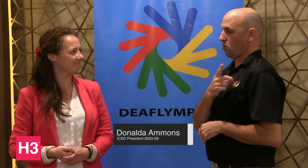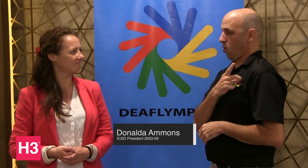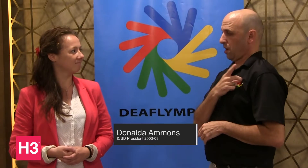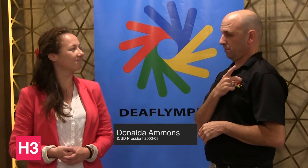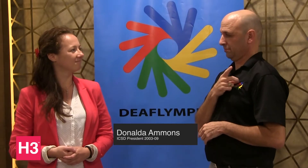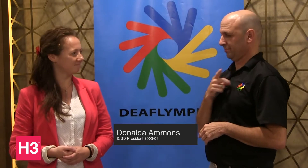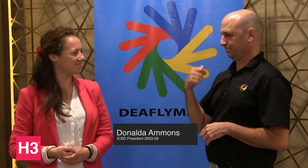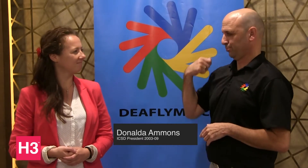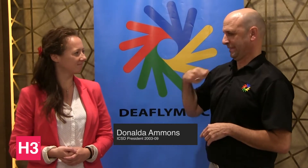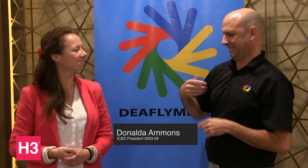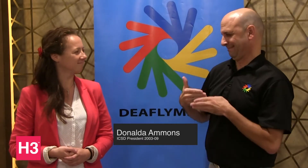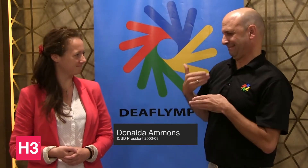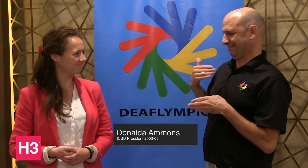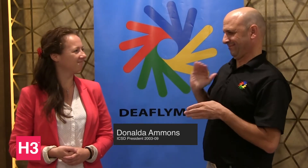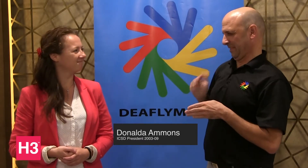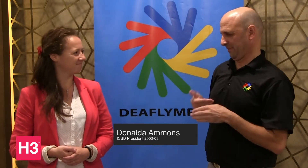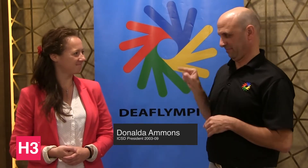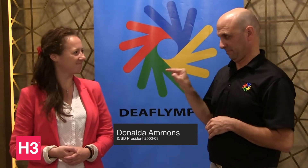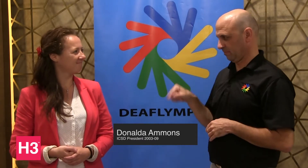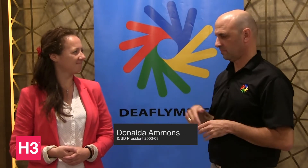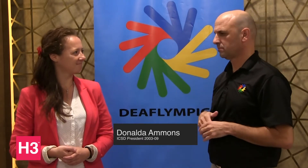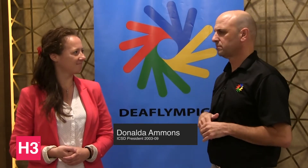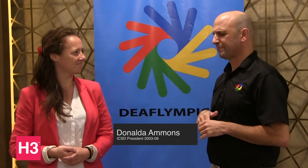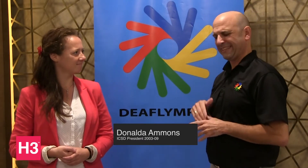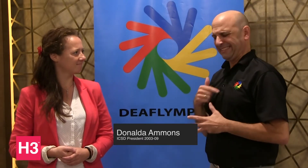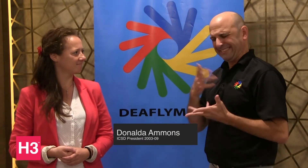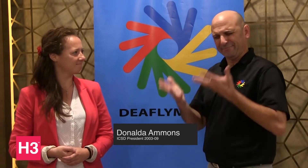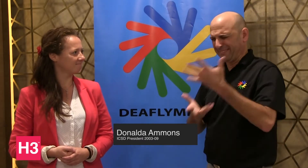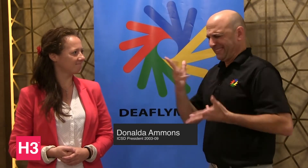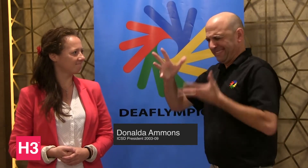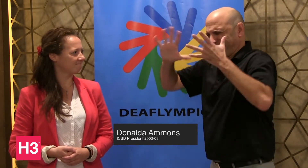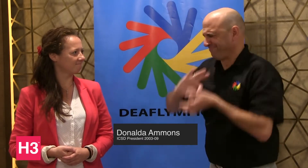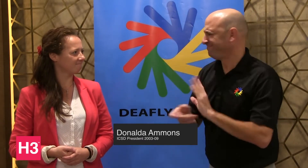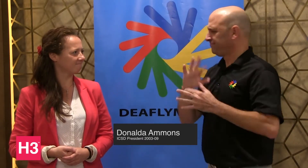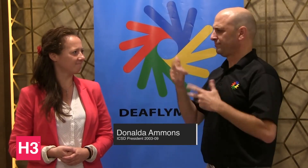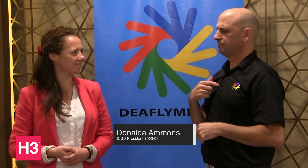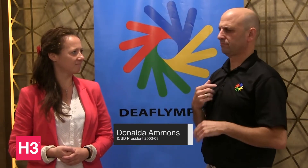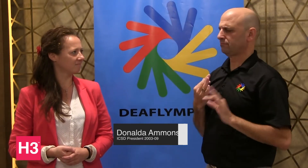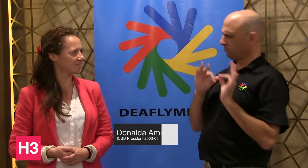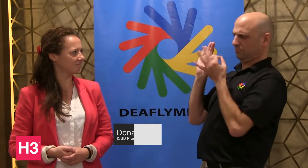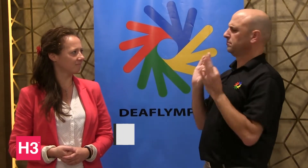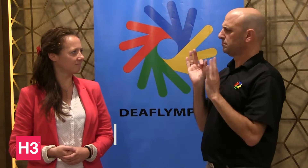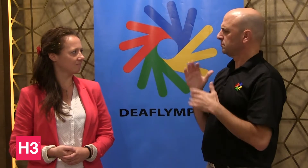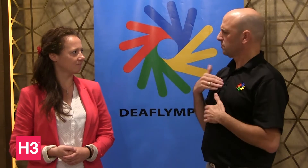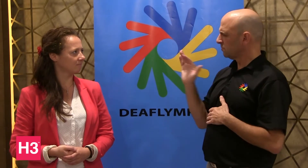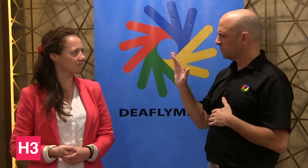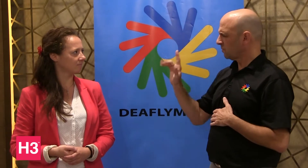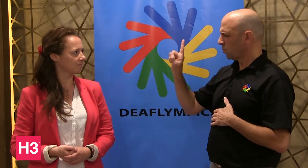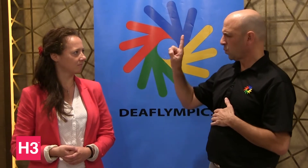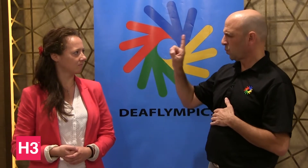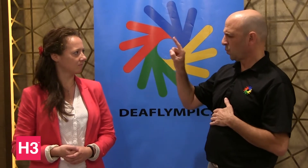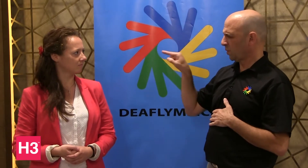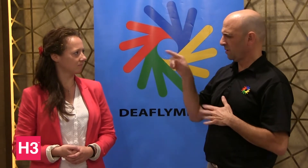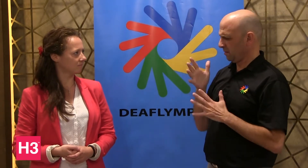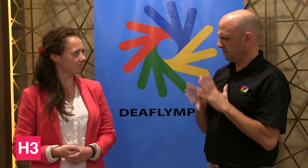on that. Donalda, the ICSD president at the time (first female president), was brainstorming, too-- and I